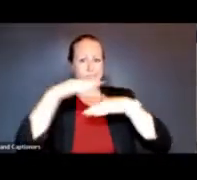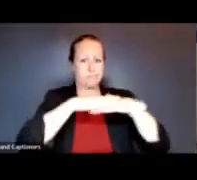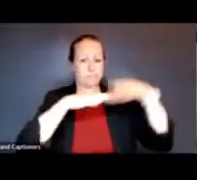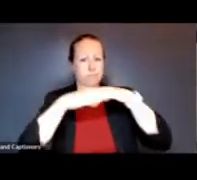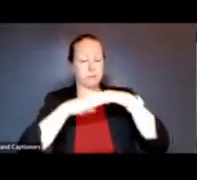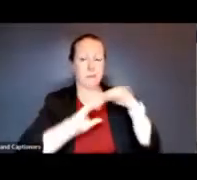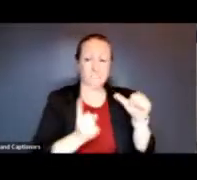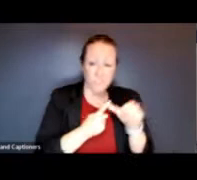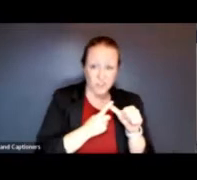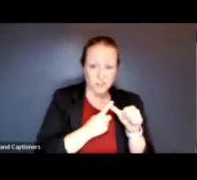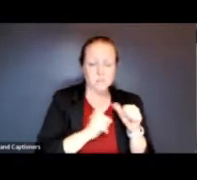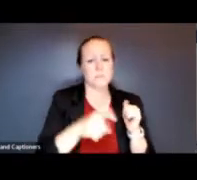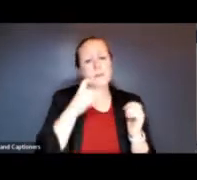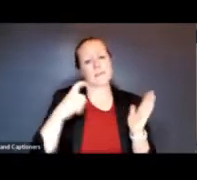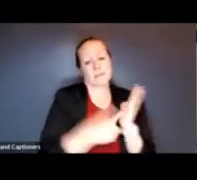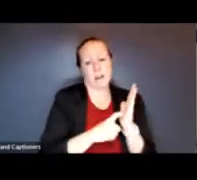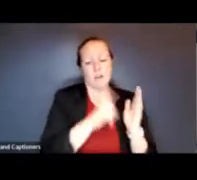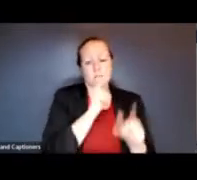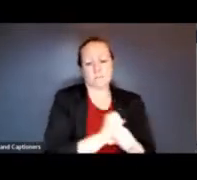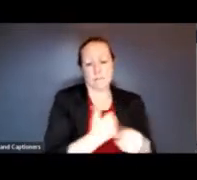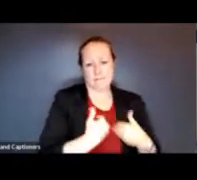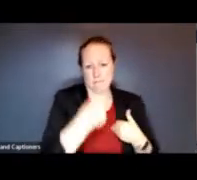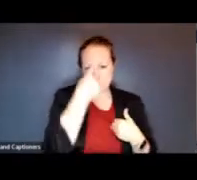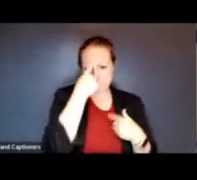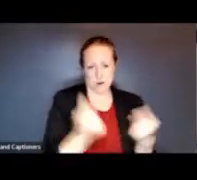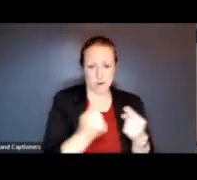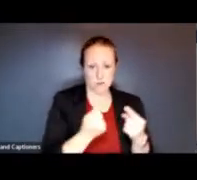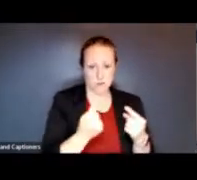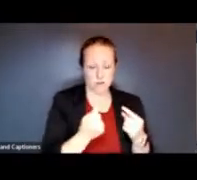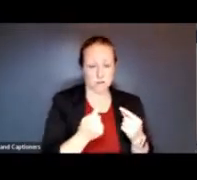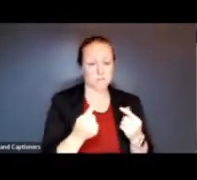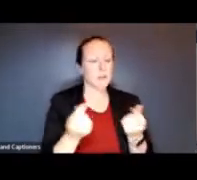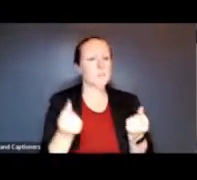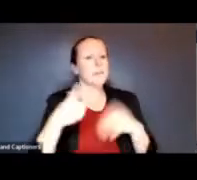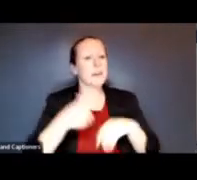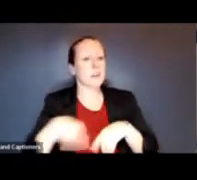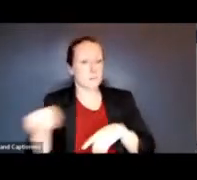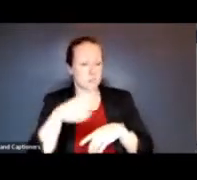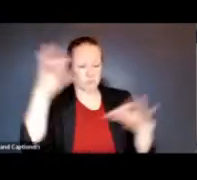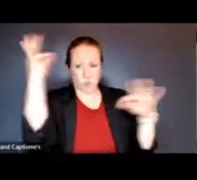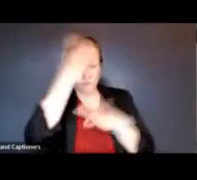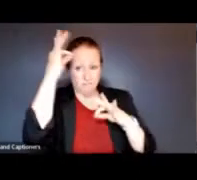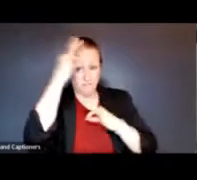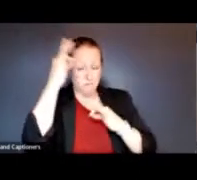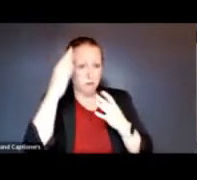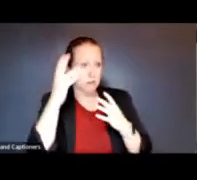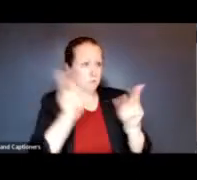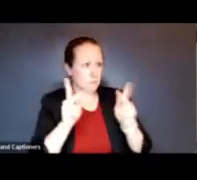brain injury, oftentimes, those of you working in behavioral health settings are not even aware that you're working with somebody with a brain injury